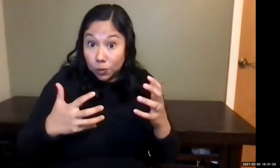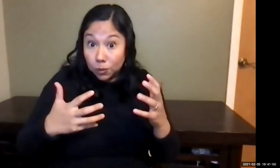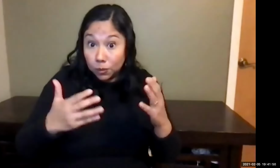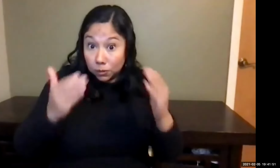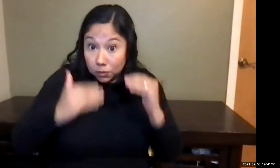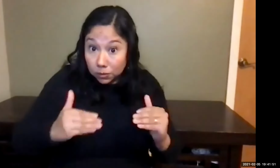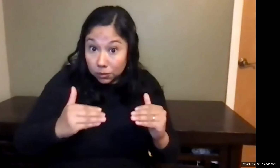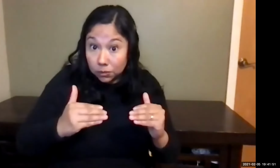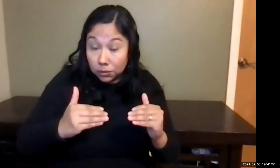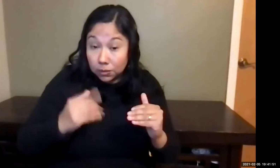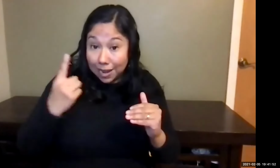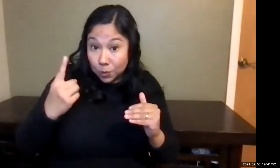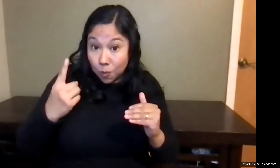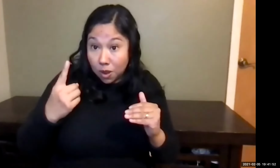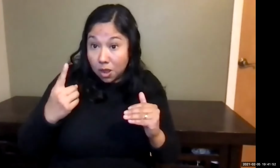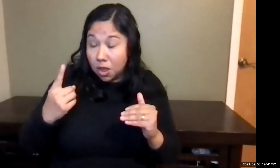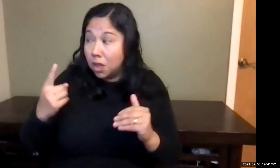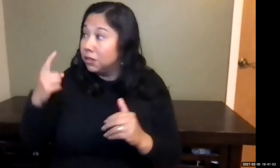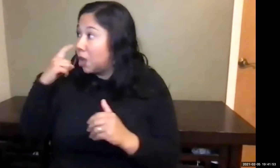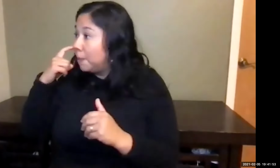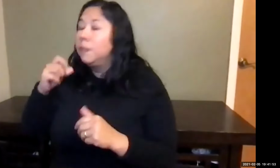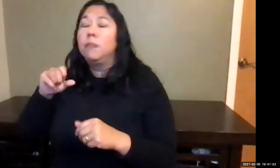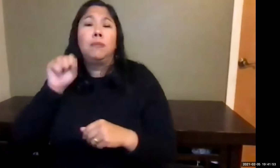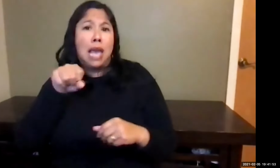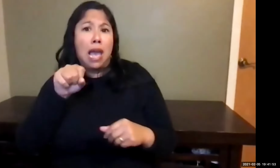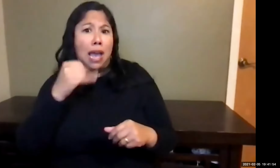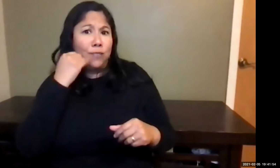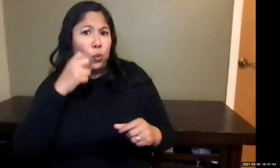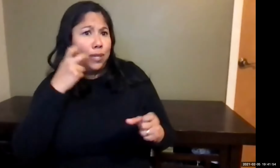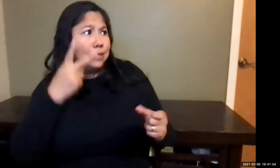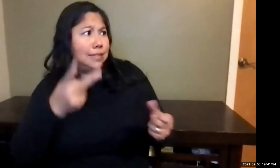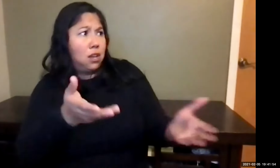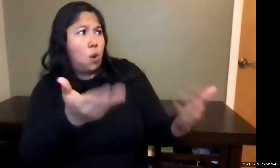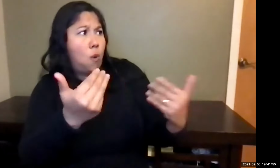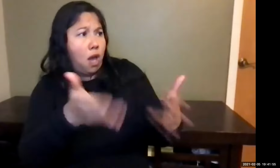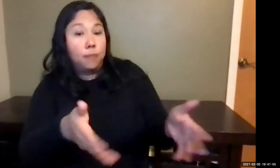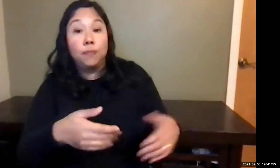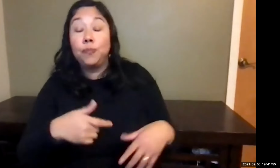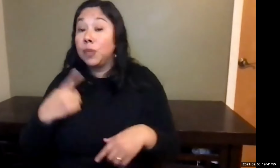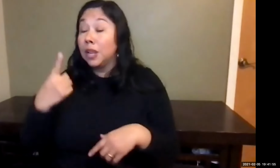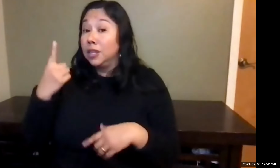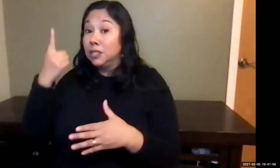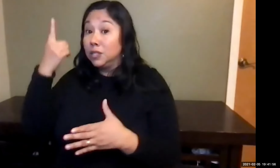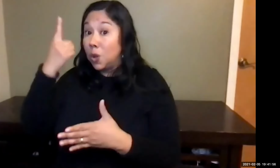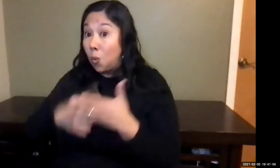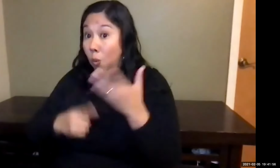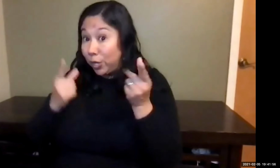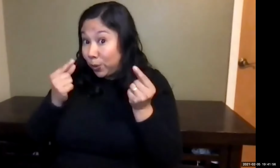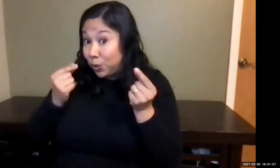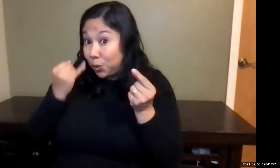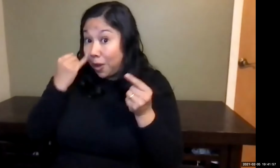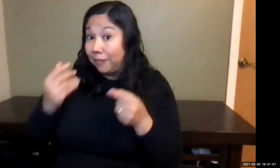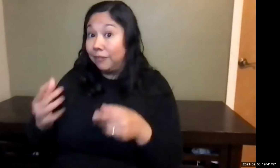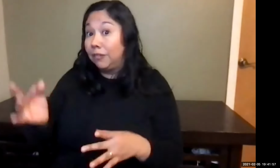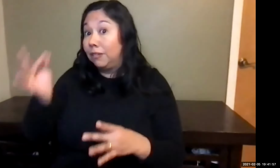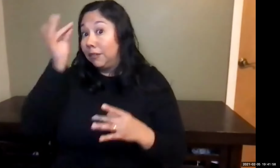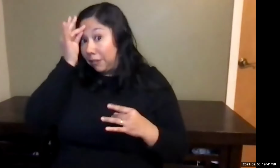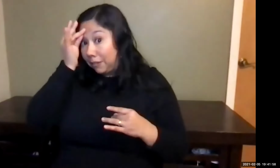Sure, if you can also see, go ahead. Yeah, of course. So, “What do you do if you get COVID after getting the vaccination?”